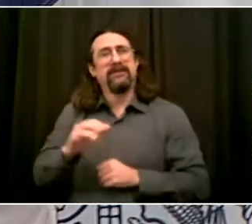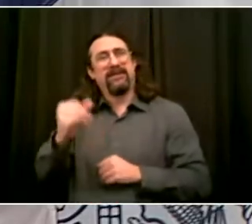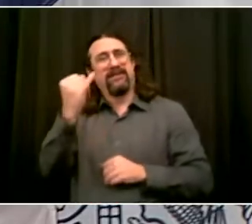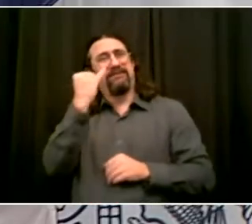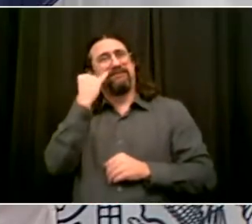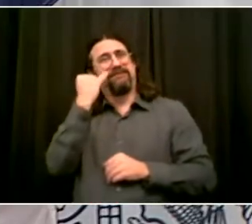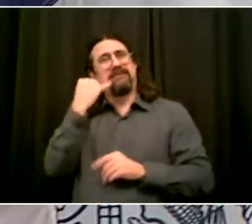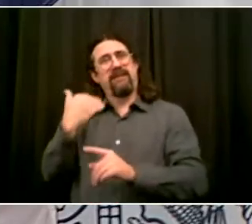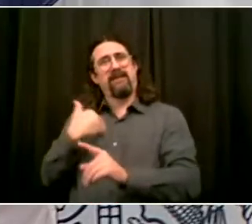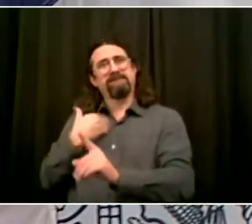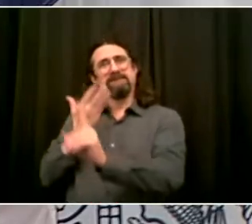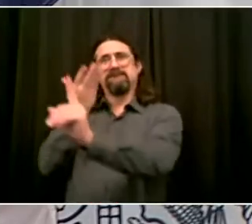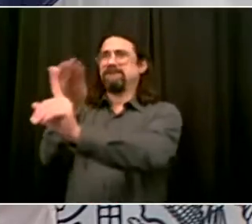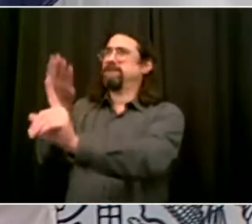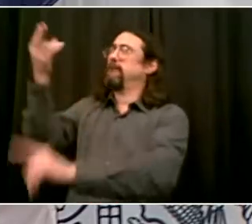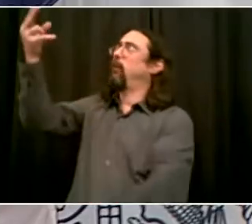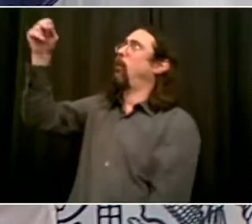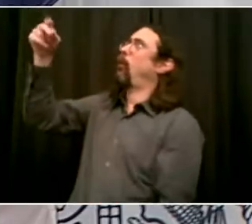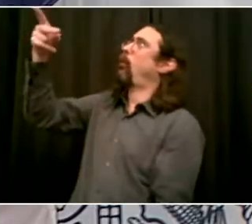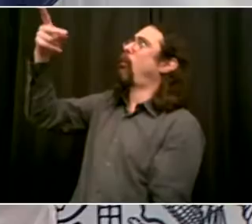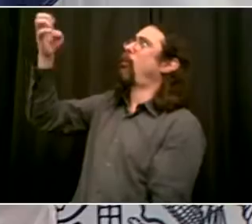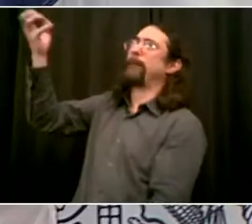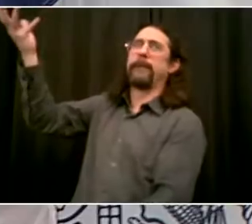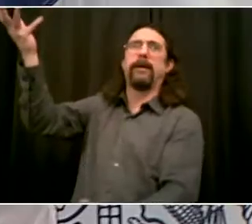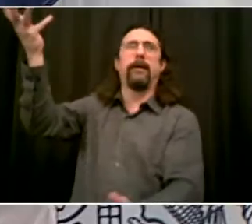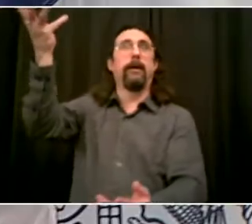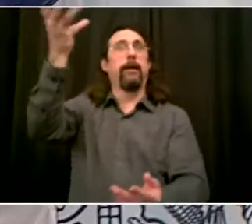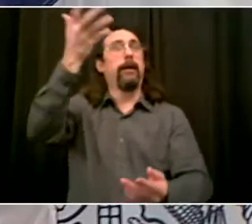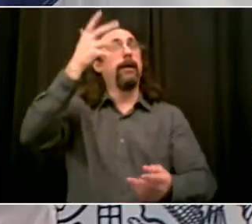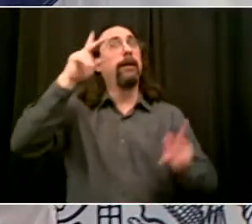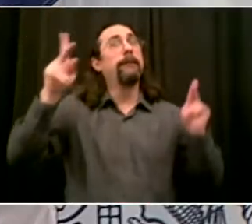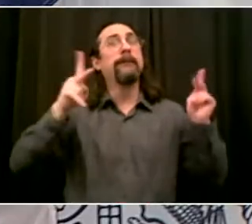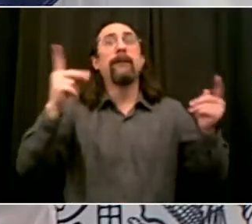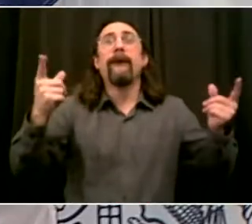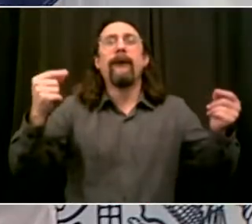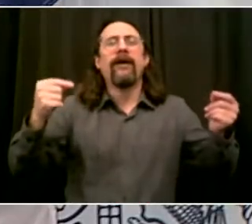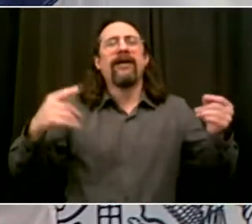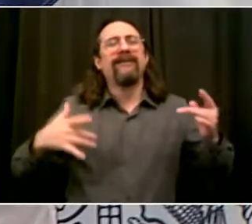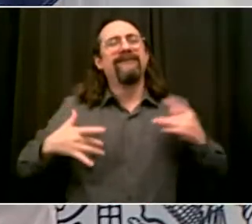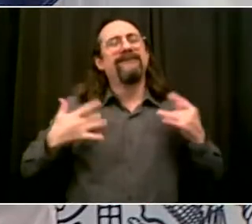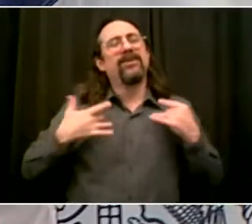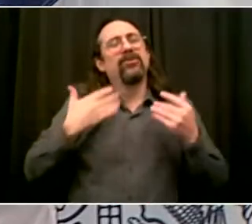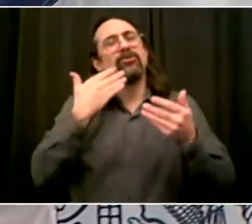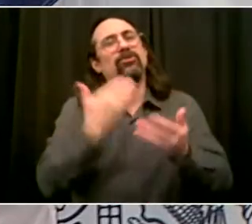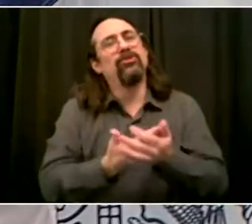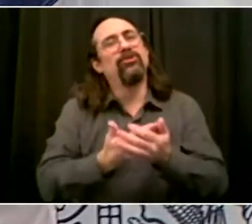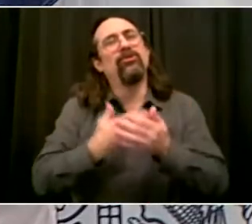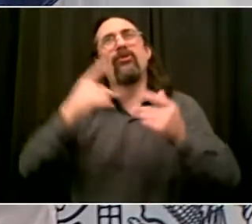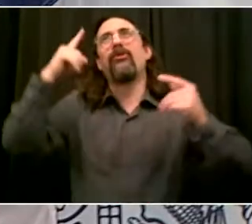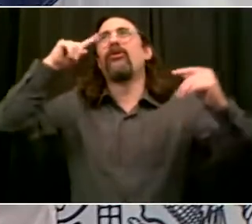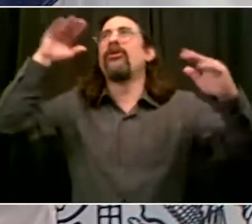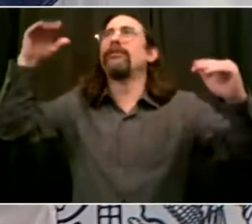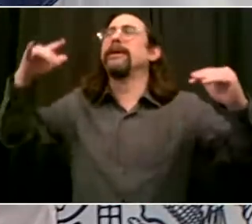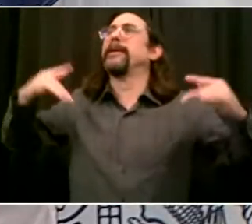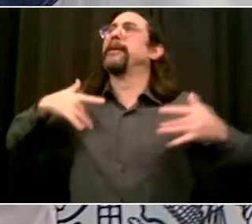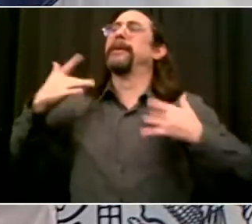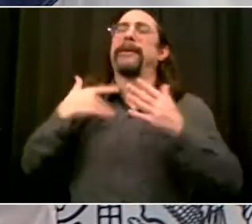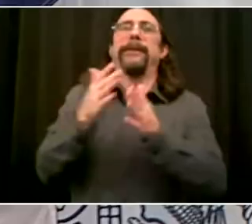ANY INCENTIVE TO DO DISCIPLINE AND THINGS. RIGHT NOW, I WOULD SAY OVERWHELMINGLY